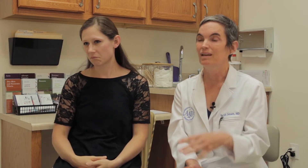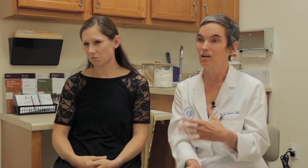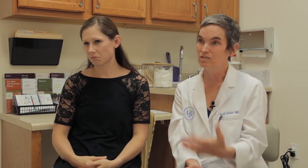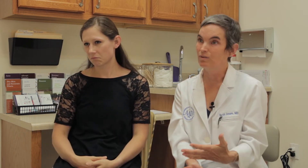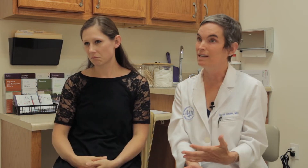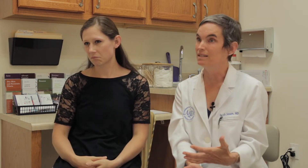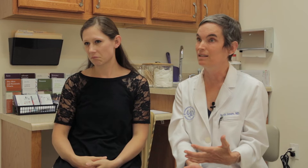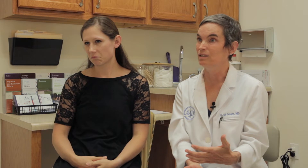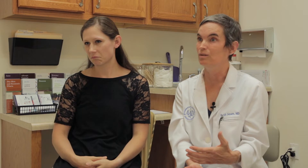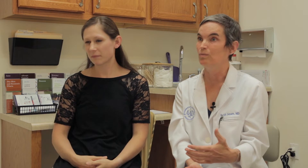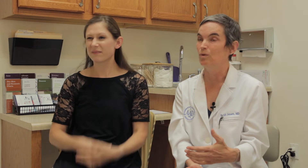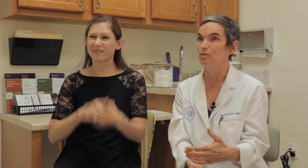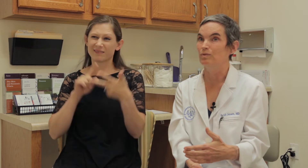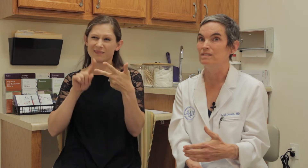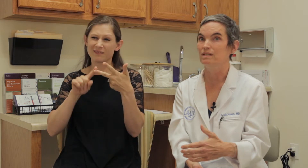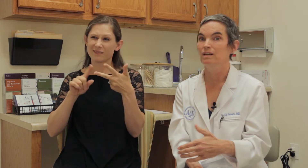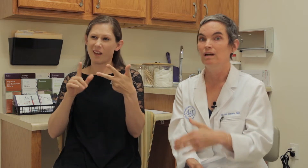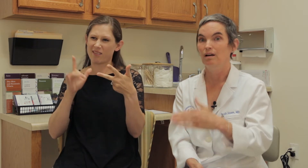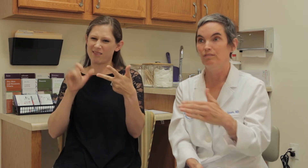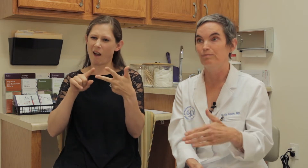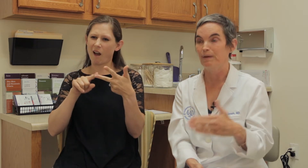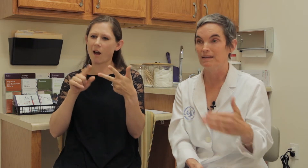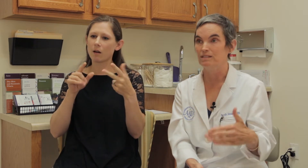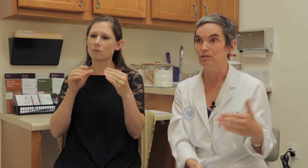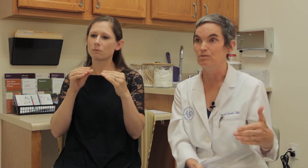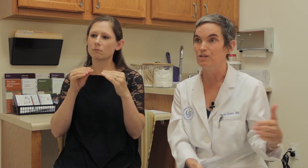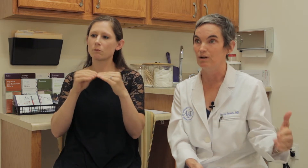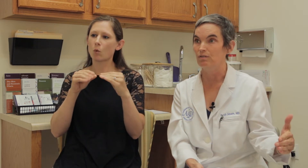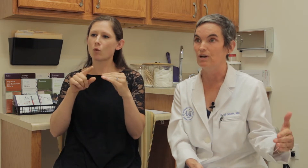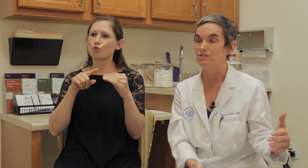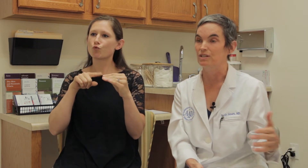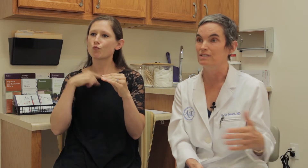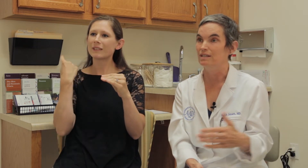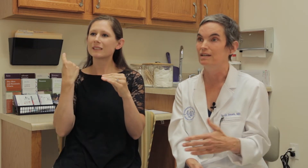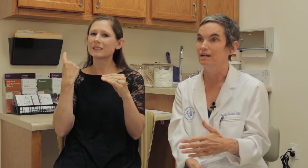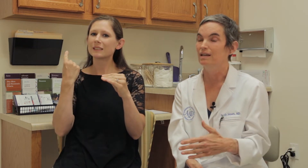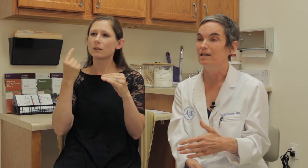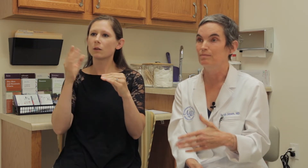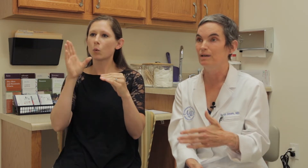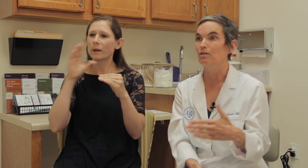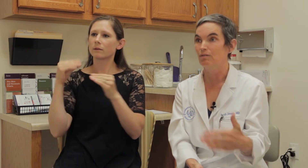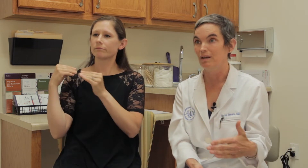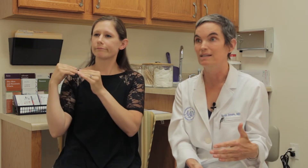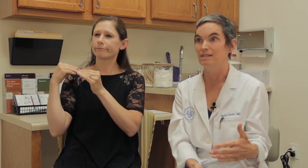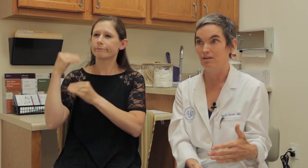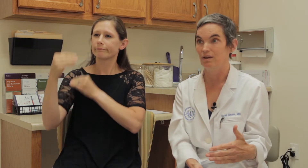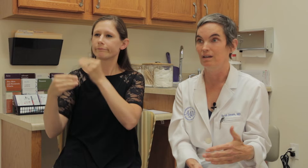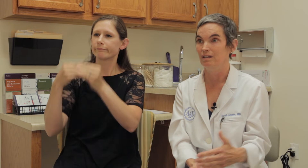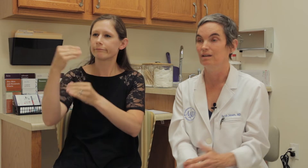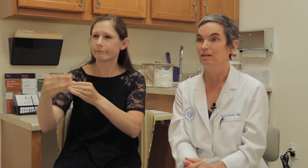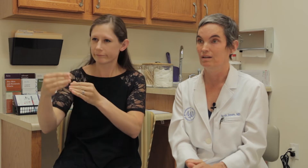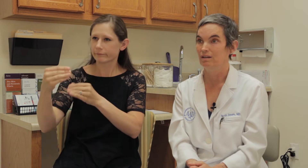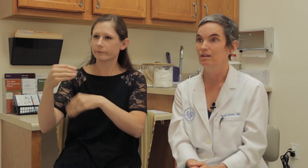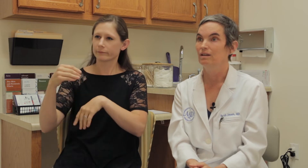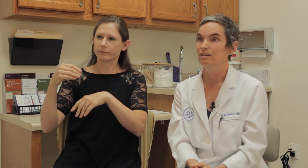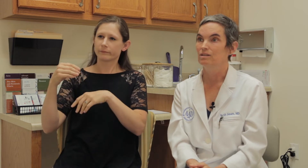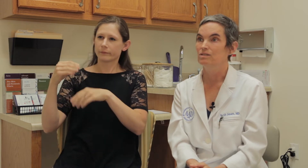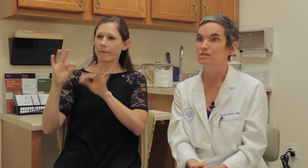It also has a little more risk of passing through generations. It can be hereditary.